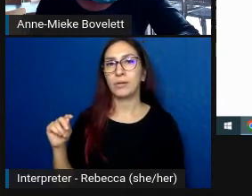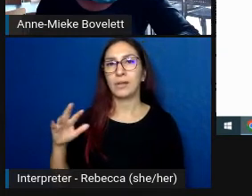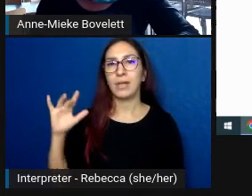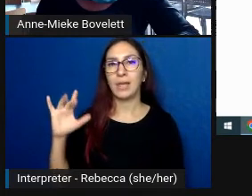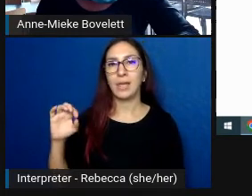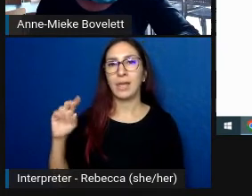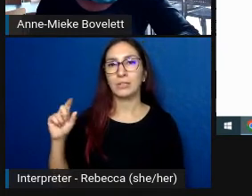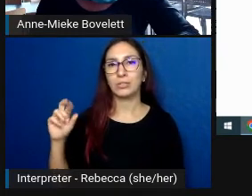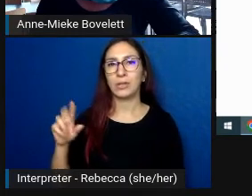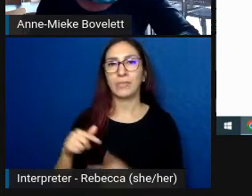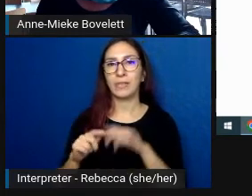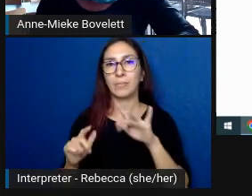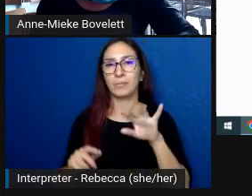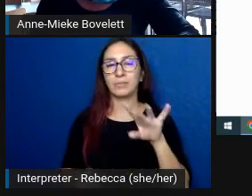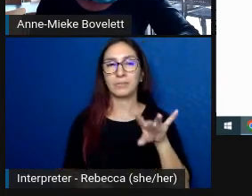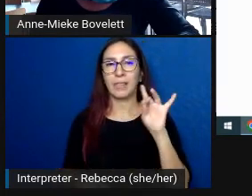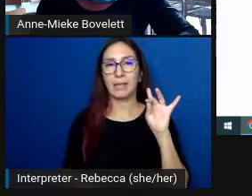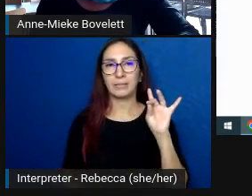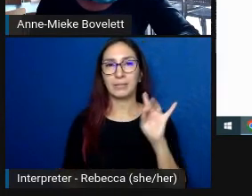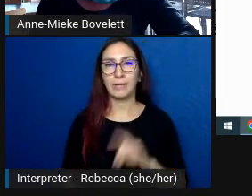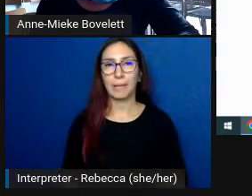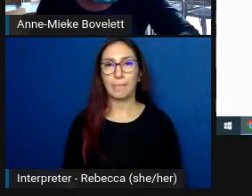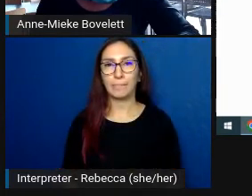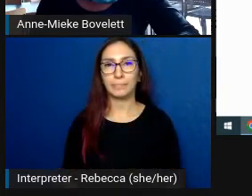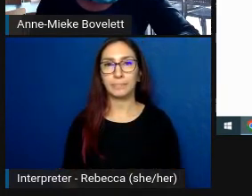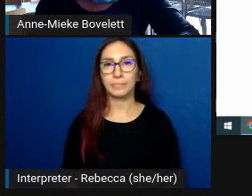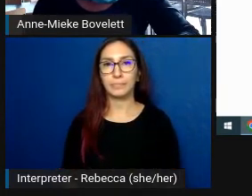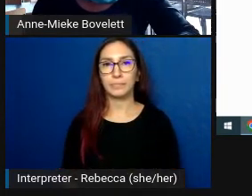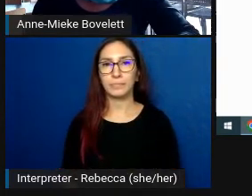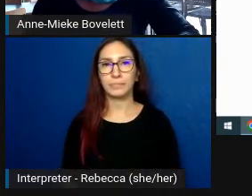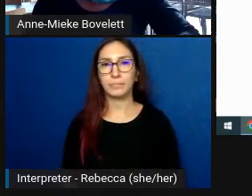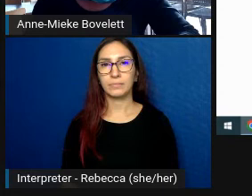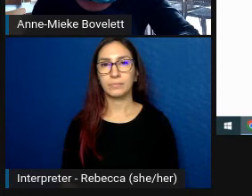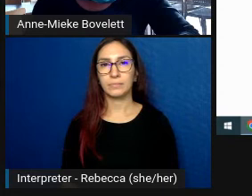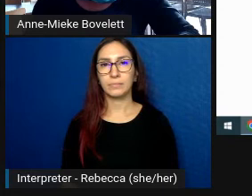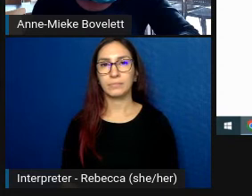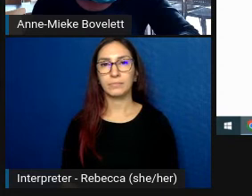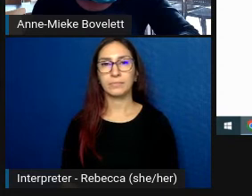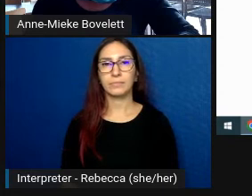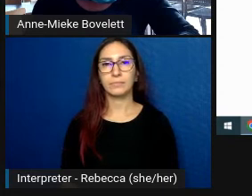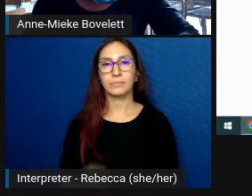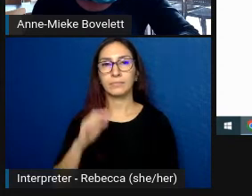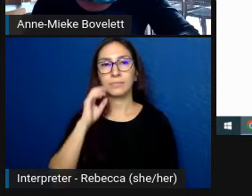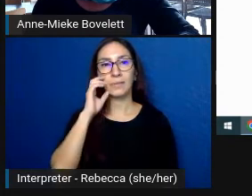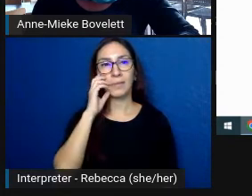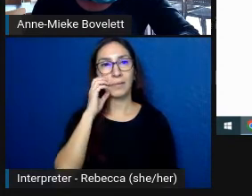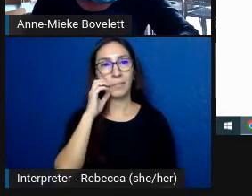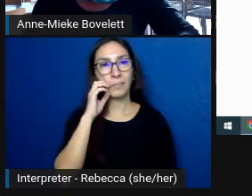[screen reader] We can't. We're in another dead, basically.